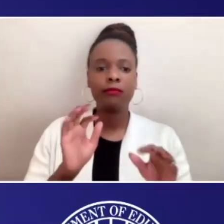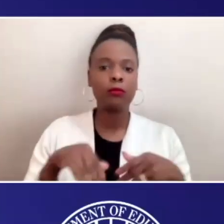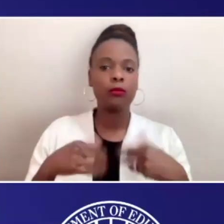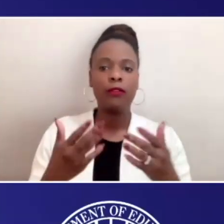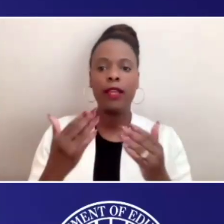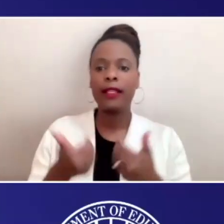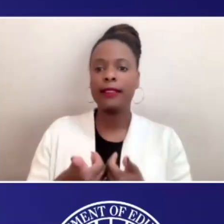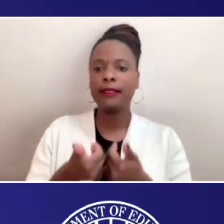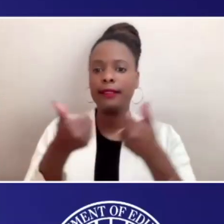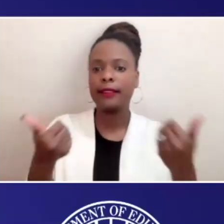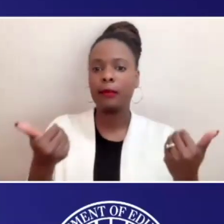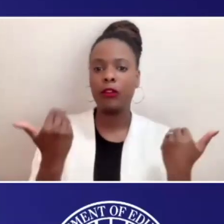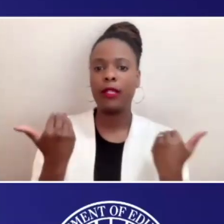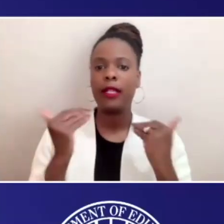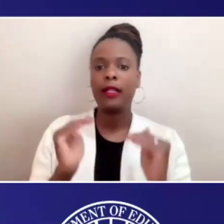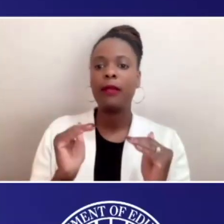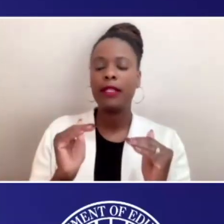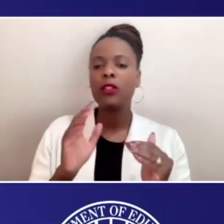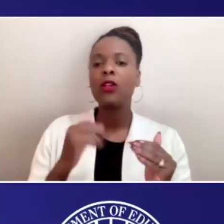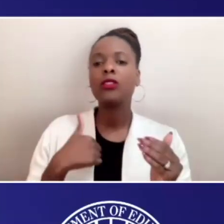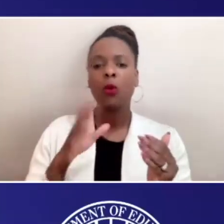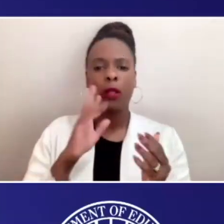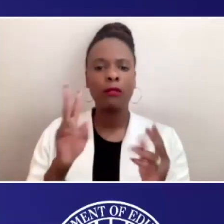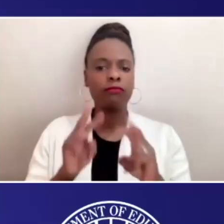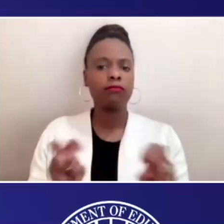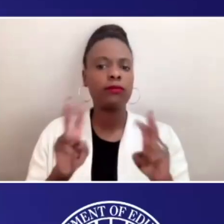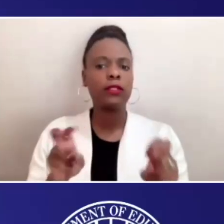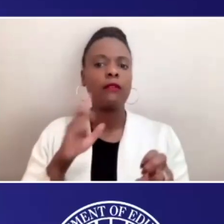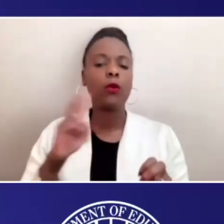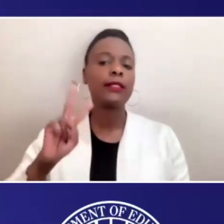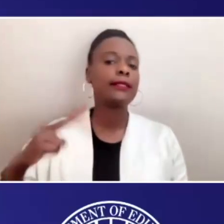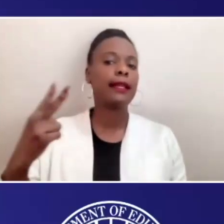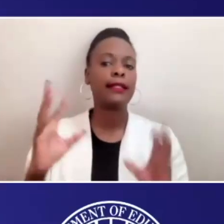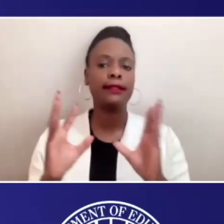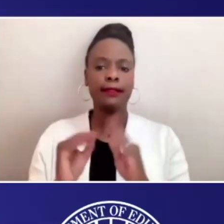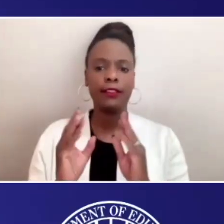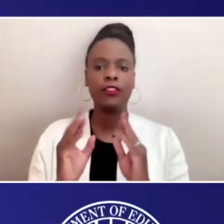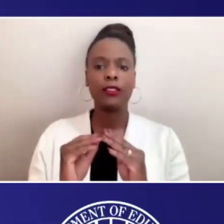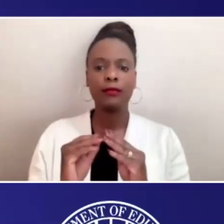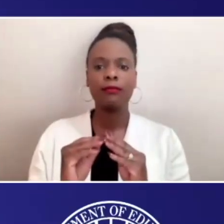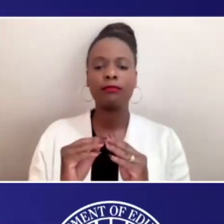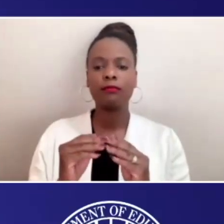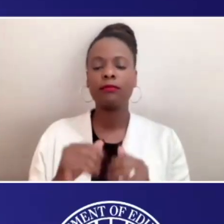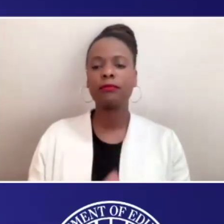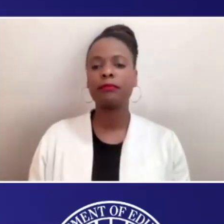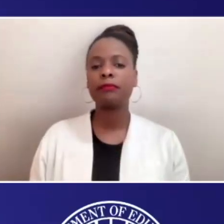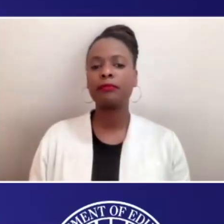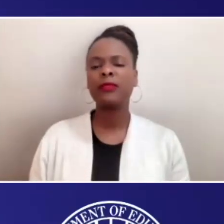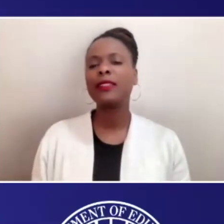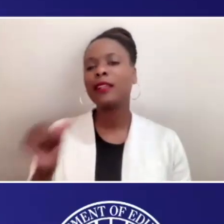So we are looking at this for the second session. We will have to look at them in conjunction with each other. So another reason why we're not going to